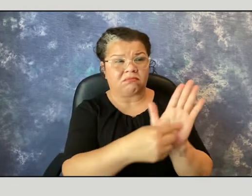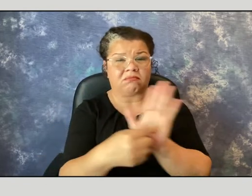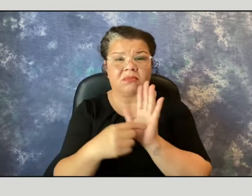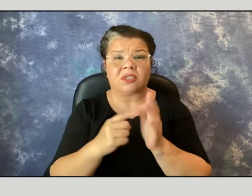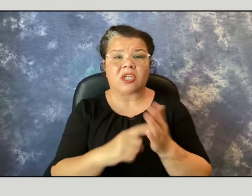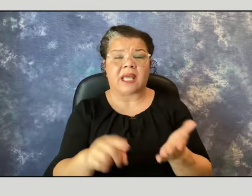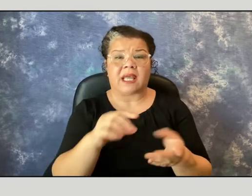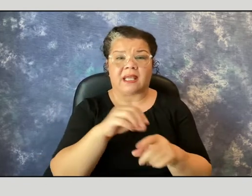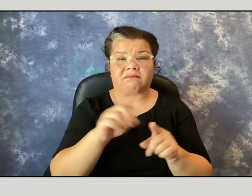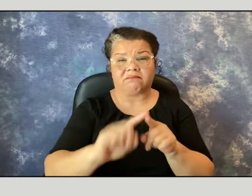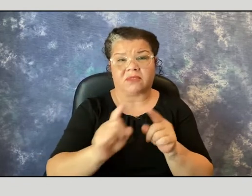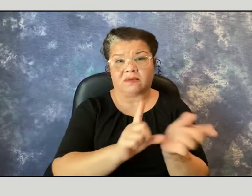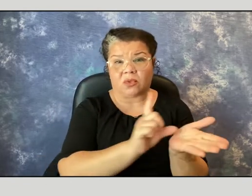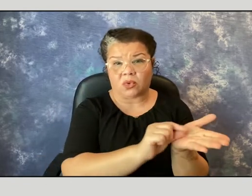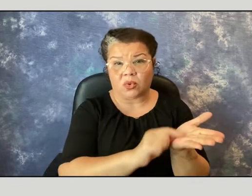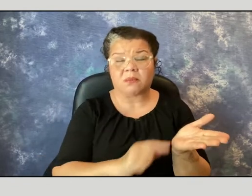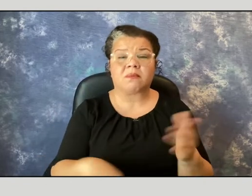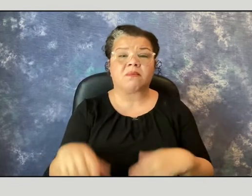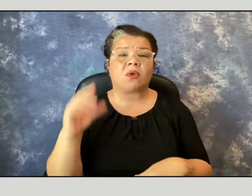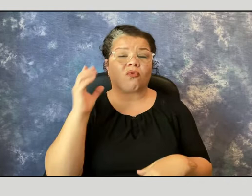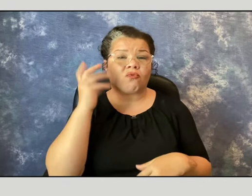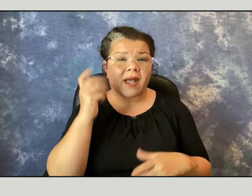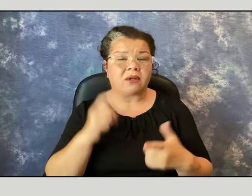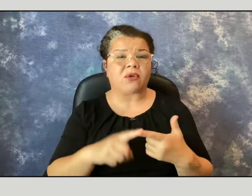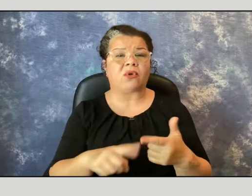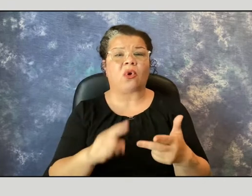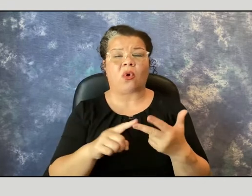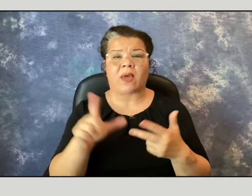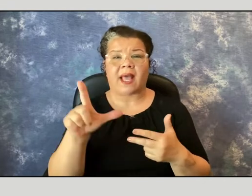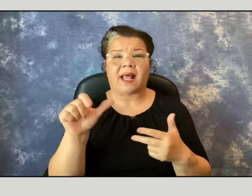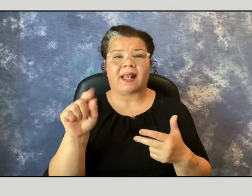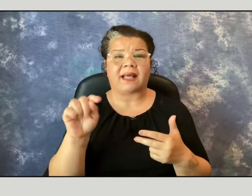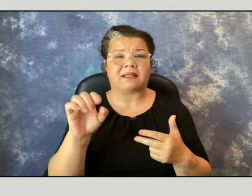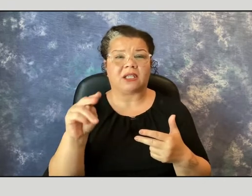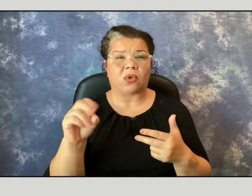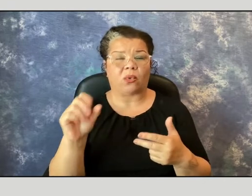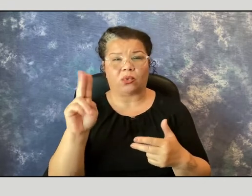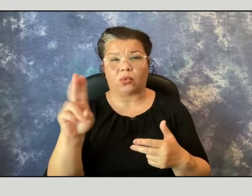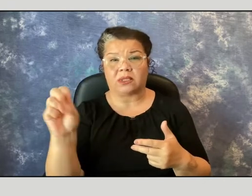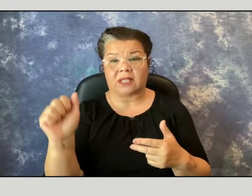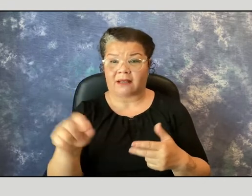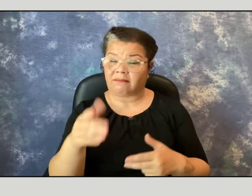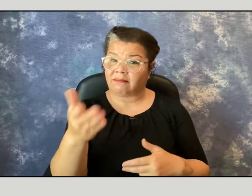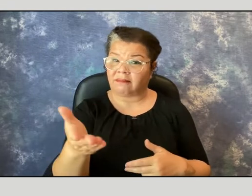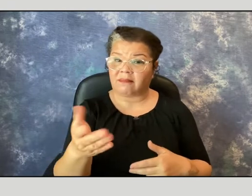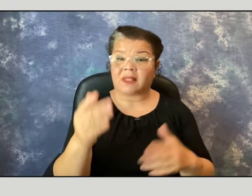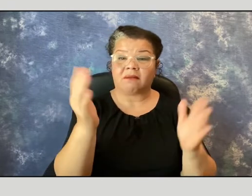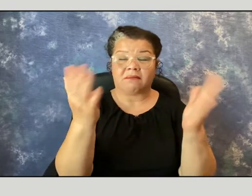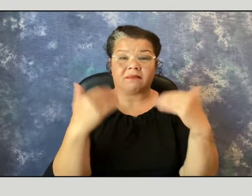Radio Hour and Latino USA. Dr. Yarimar Bonilla is a political anthropologist,